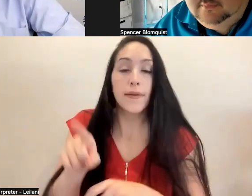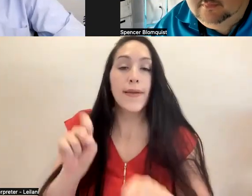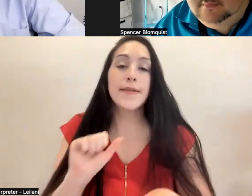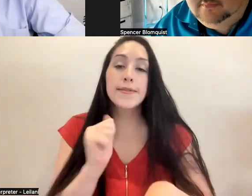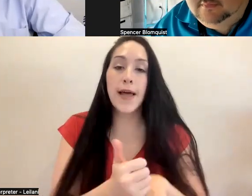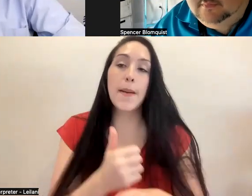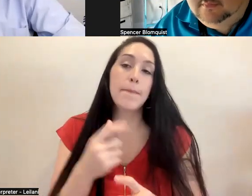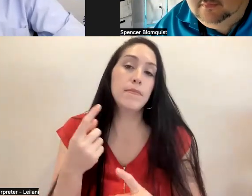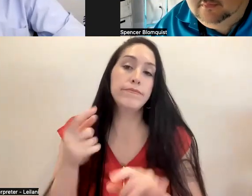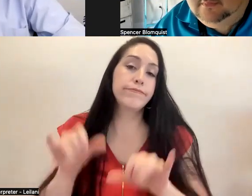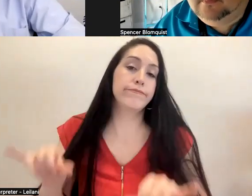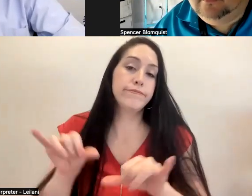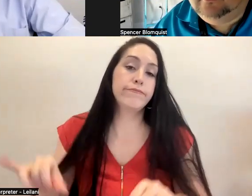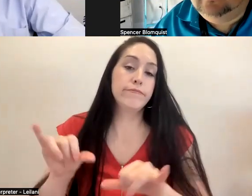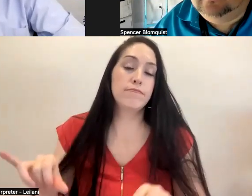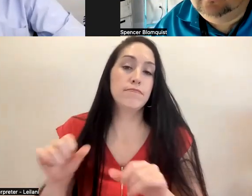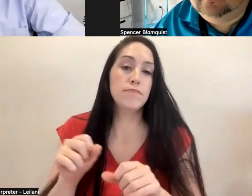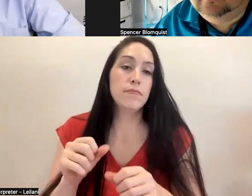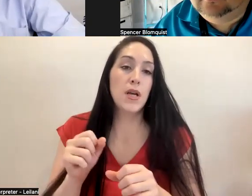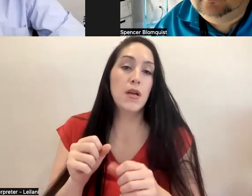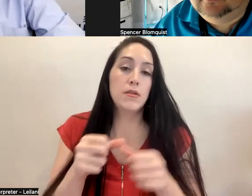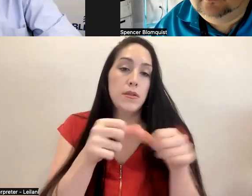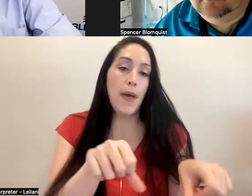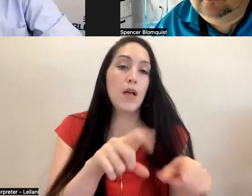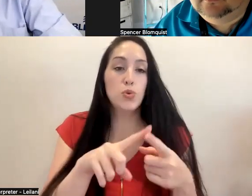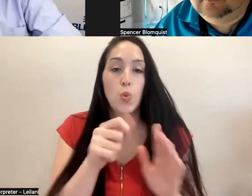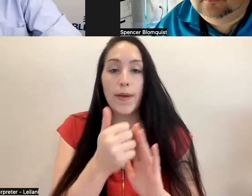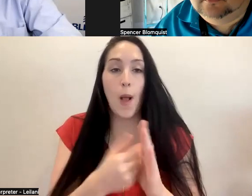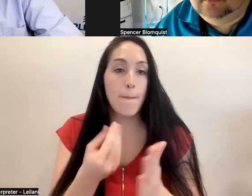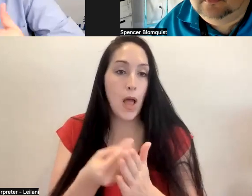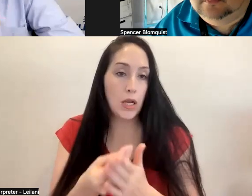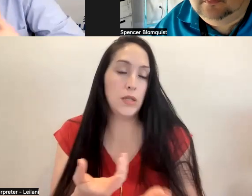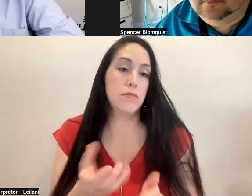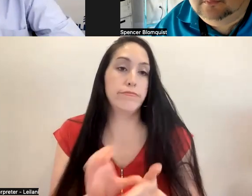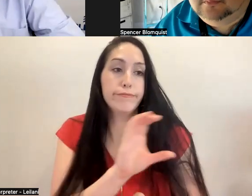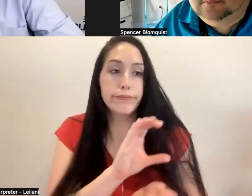11:17:29 So oh! Great part of ways of how you can use enable account, along with whatever